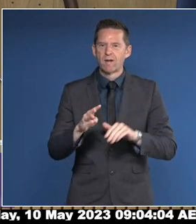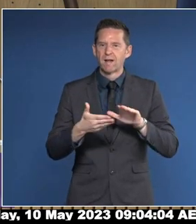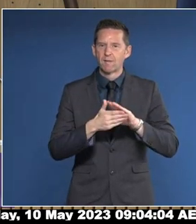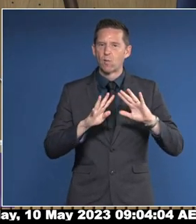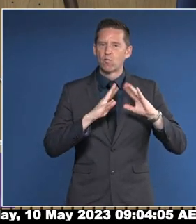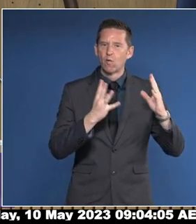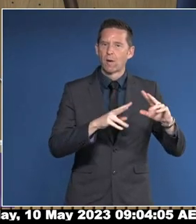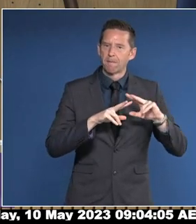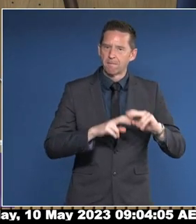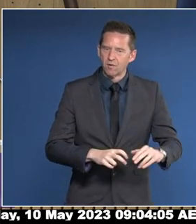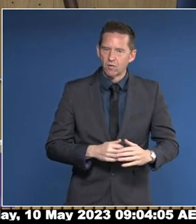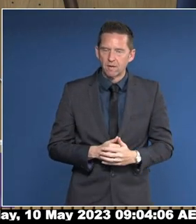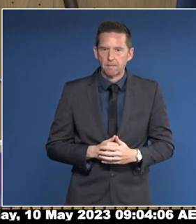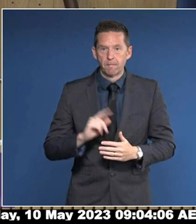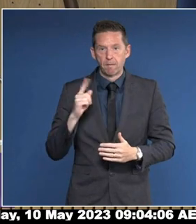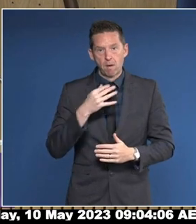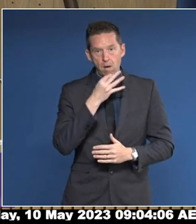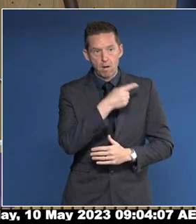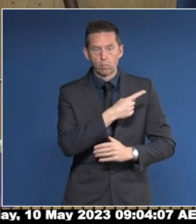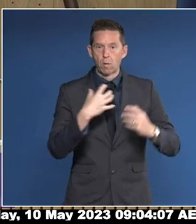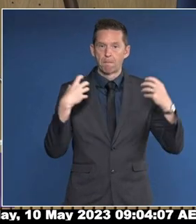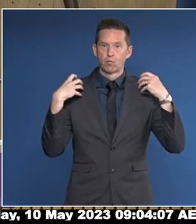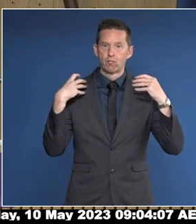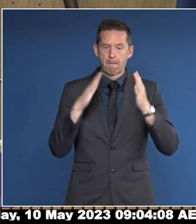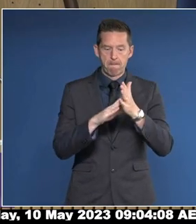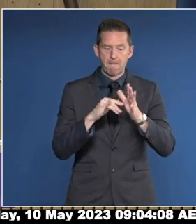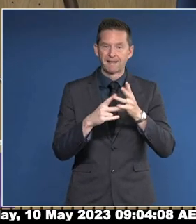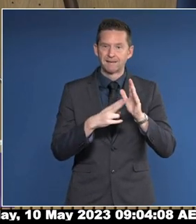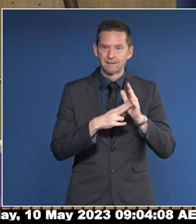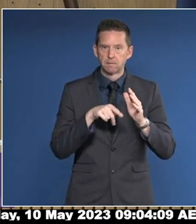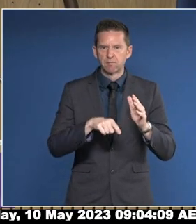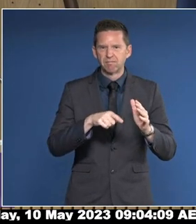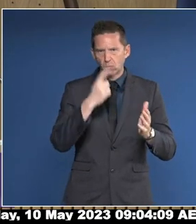I will now invite Commissioner Mason to do the Acknowledgement of Country. Thank you, Chair.